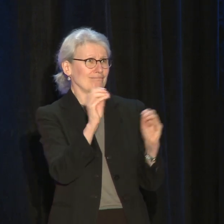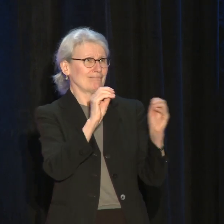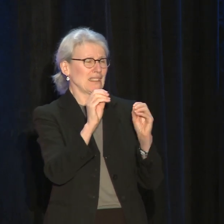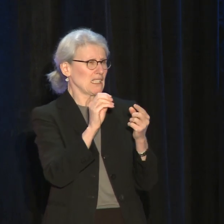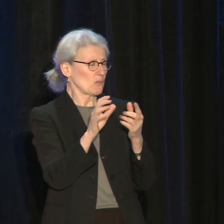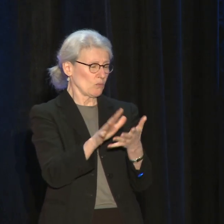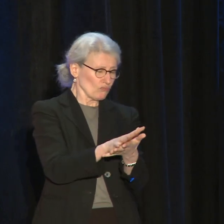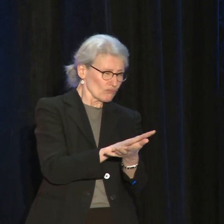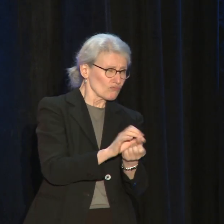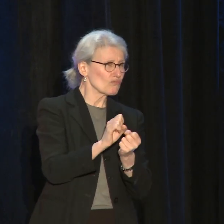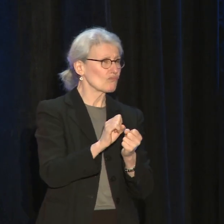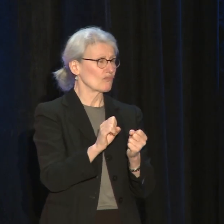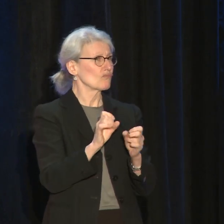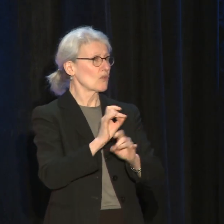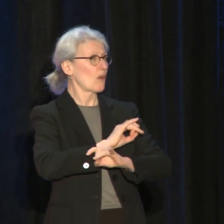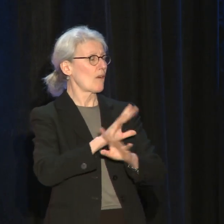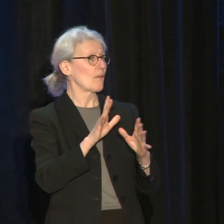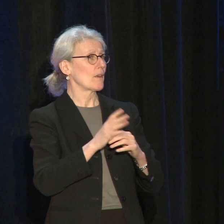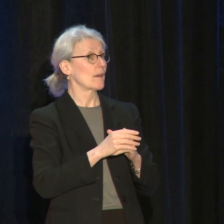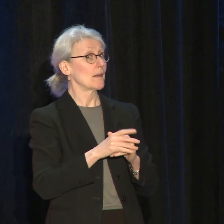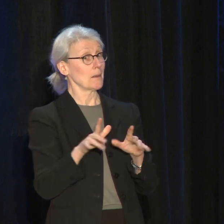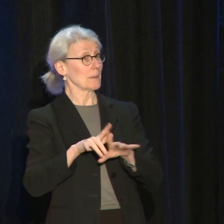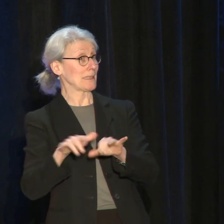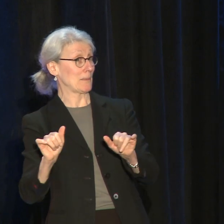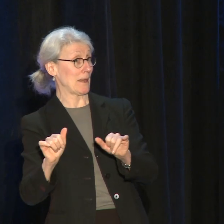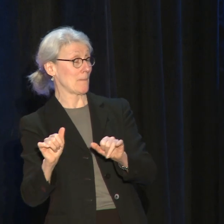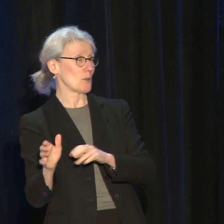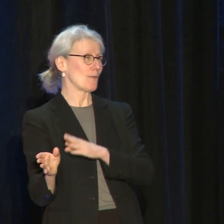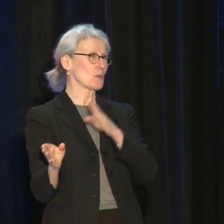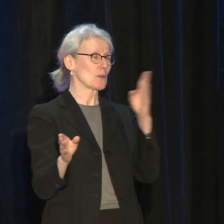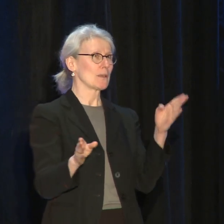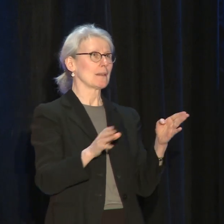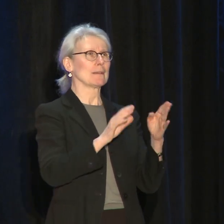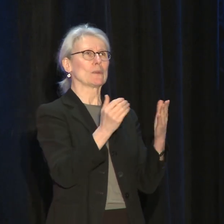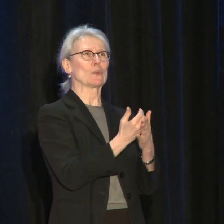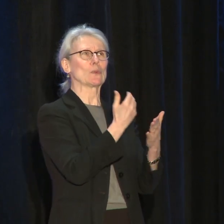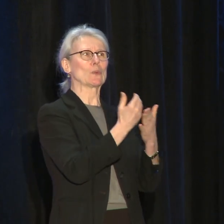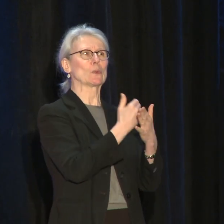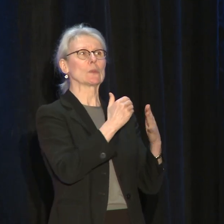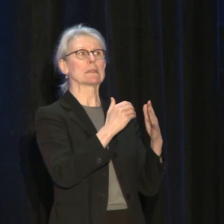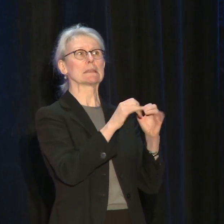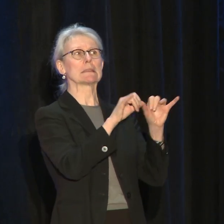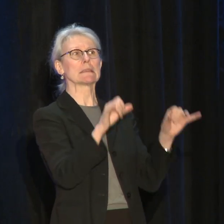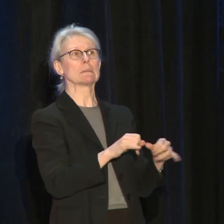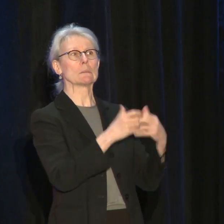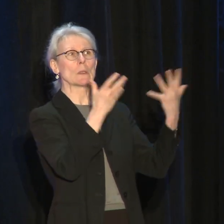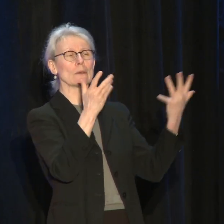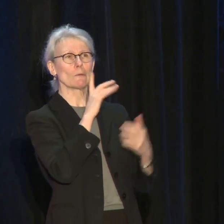at the very same time you have to reimagine the kind of society we want, and you have